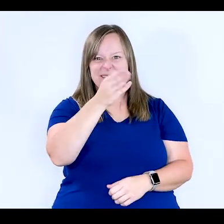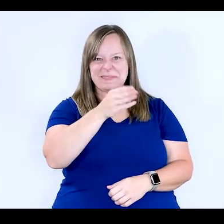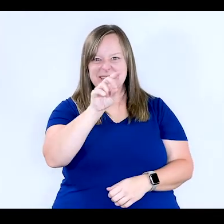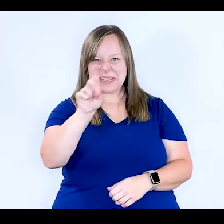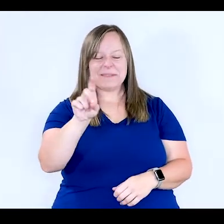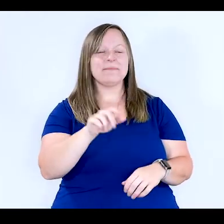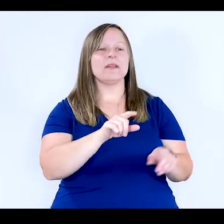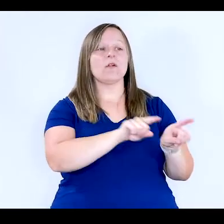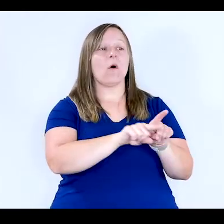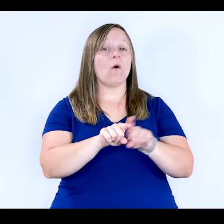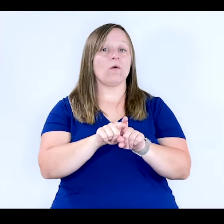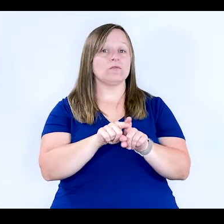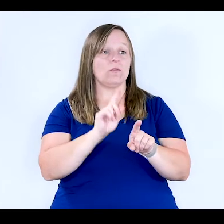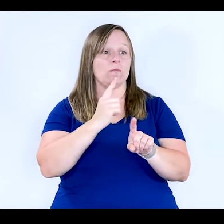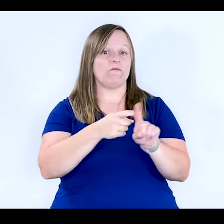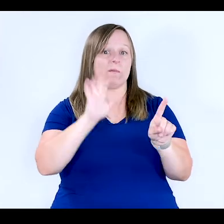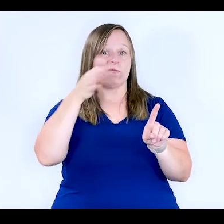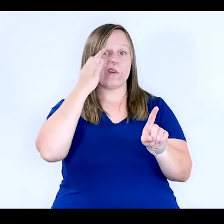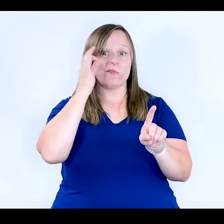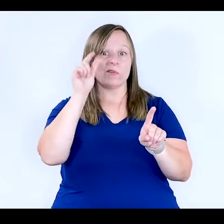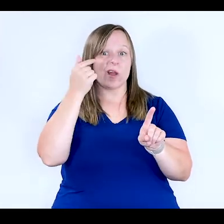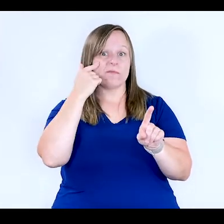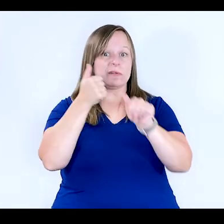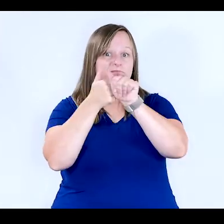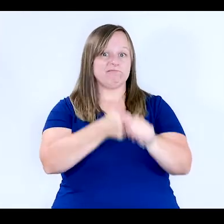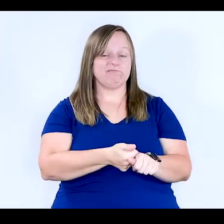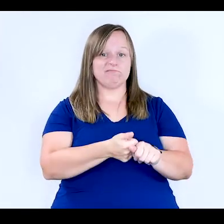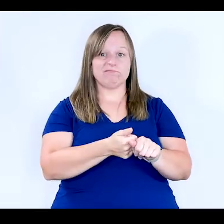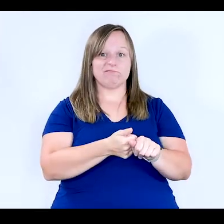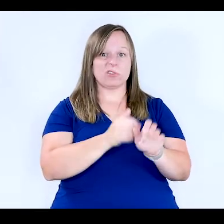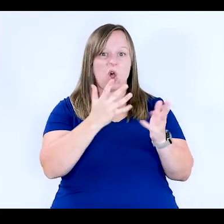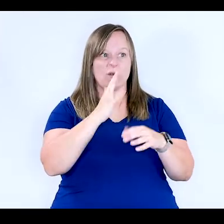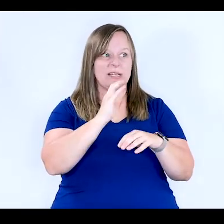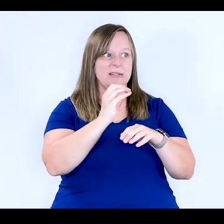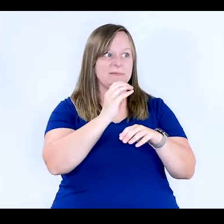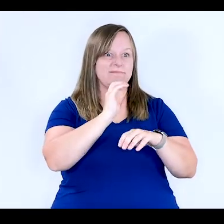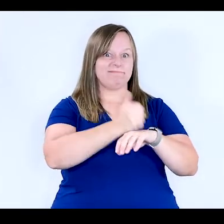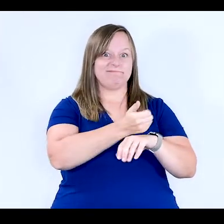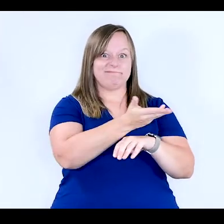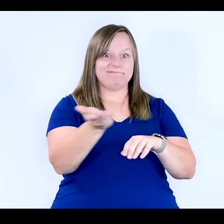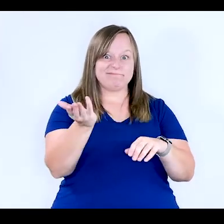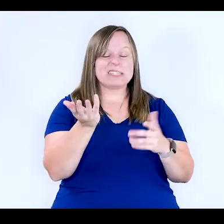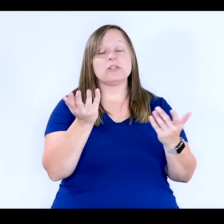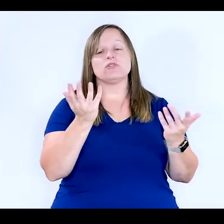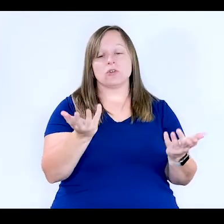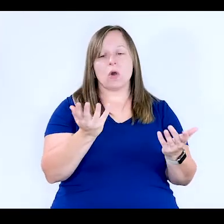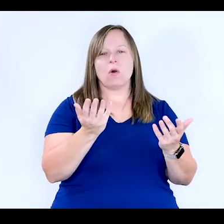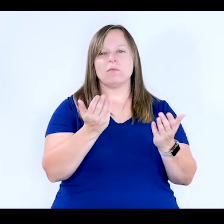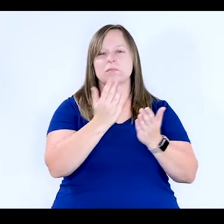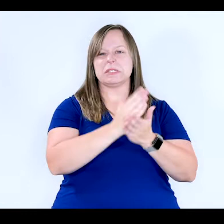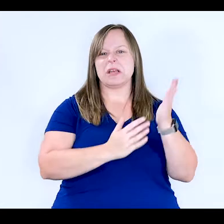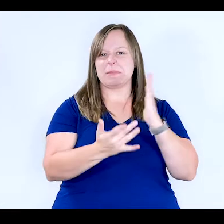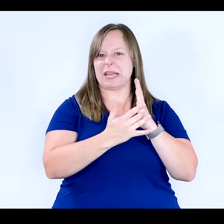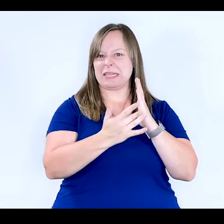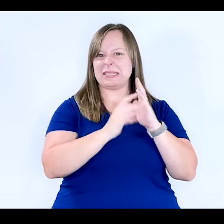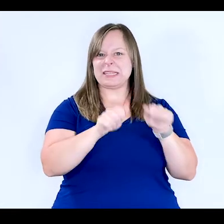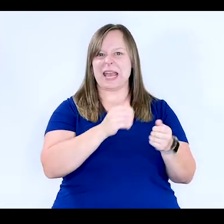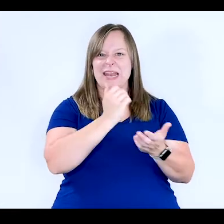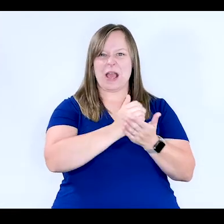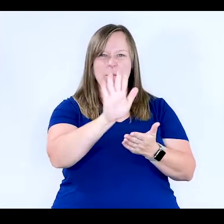disabilities and also just from the federal government guidance that is already out there and existing. So, here are some techniques that can help your